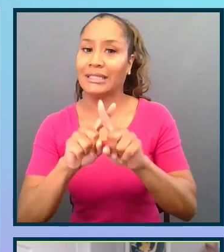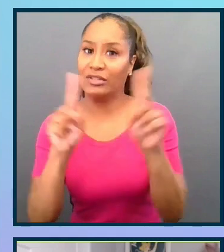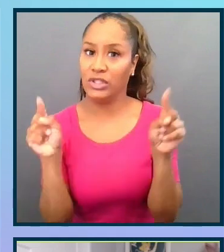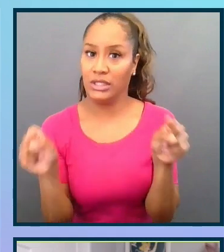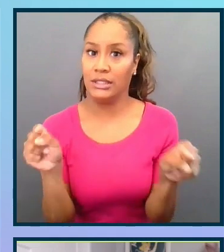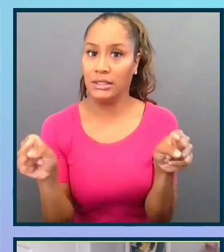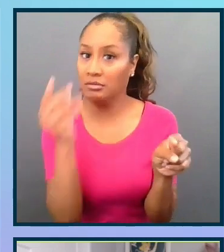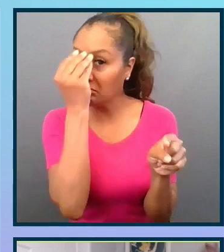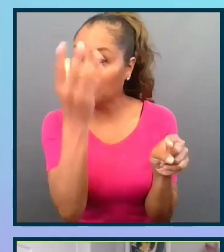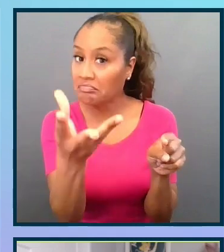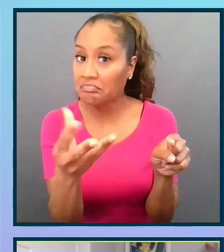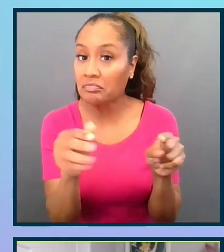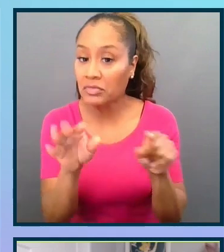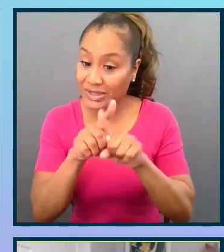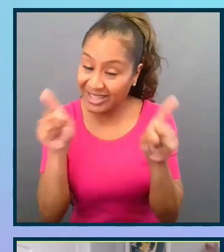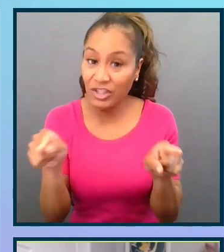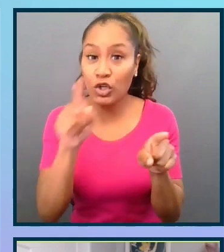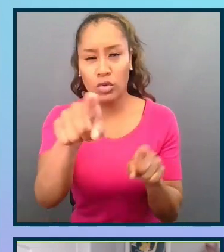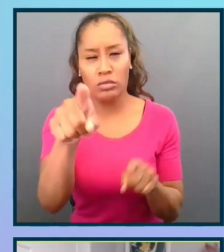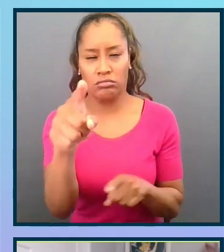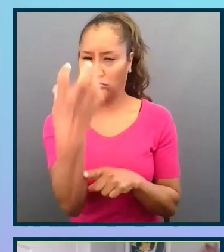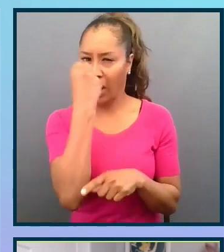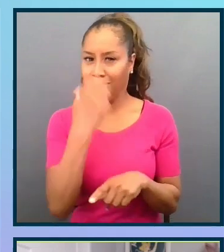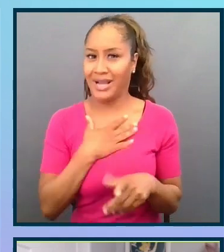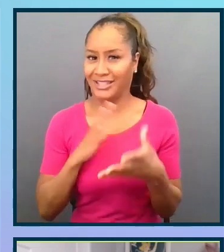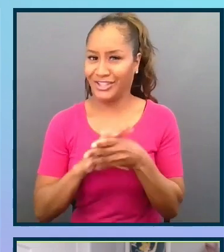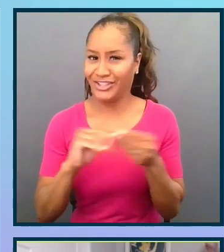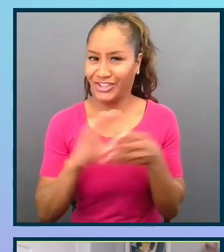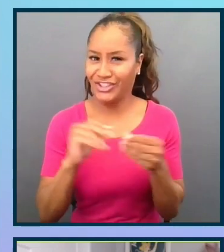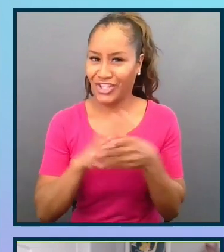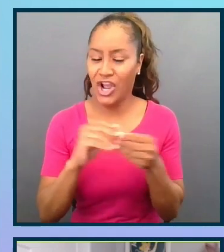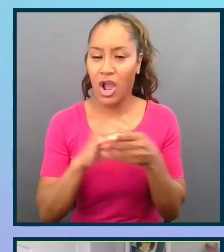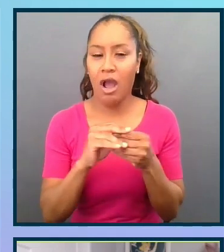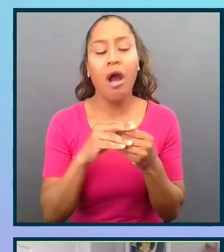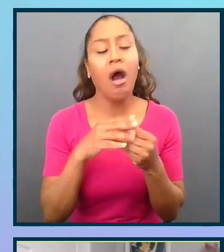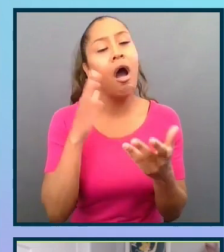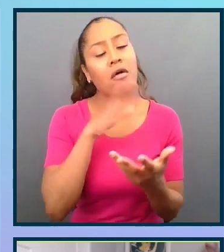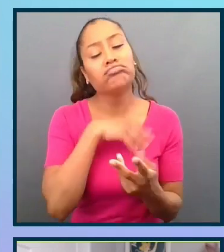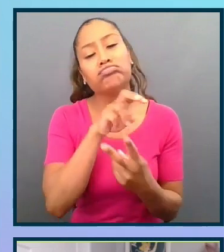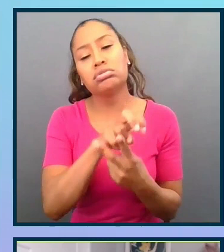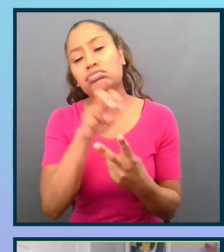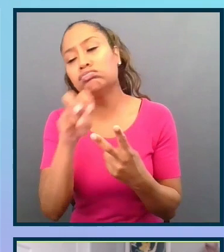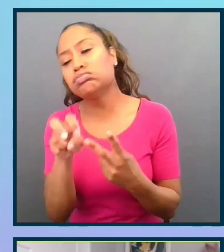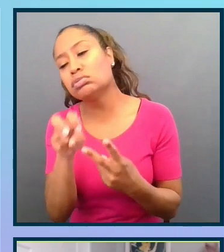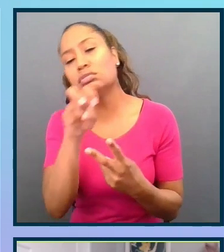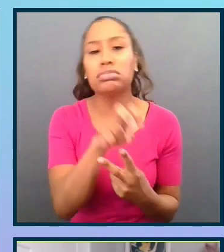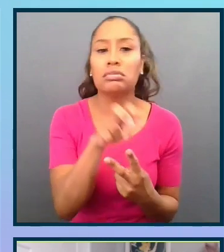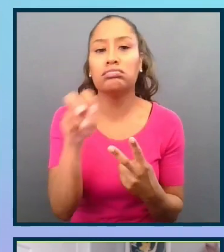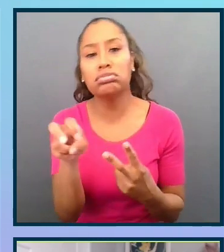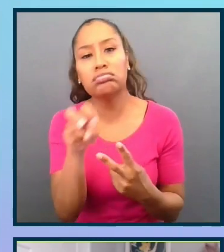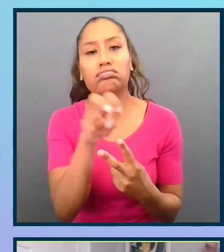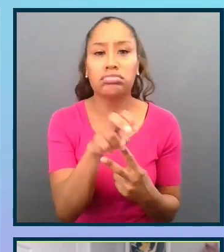You may have noticed that I was talking about both of these subjects throughout these presentations. I've used both of these terms.